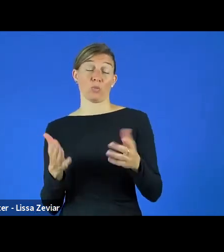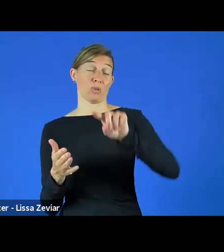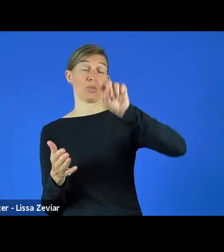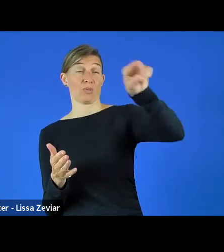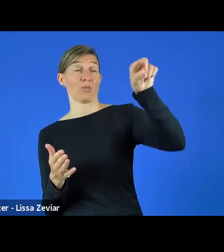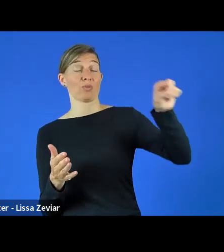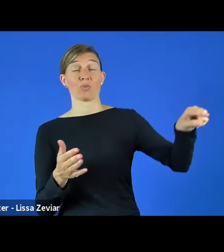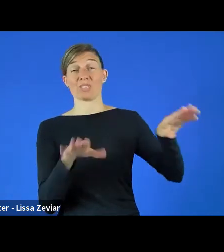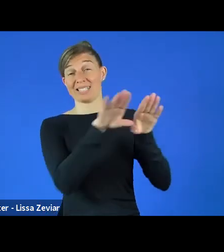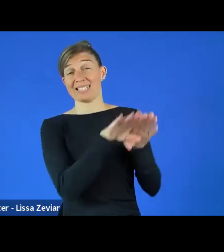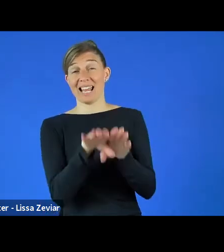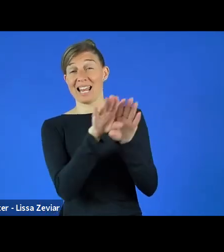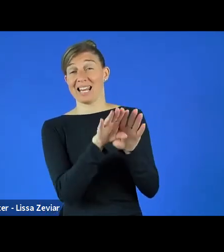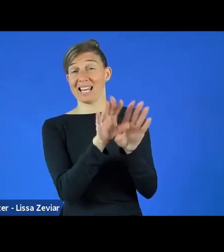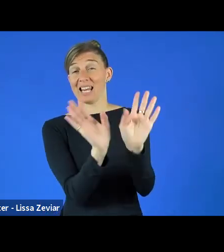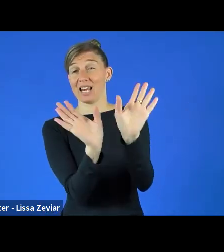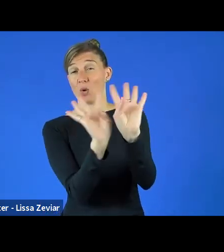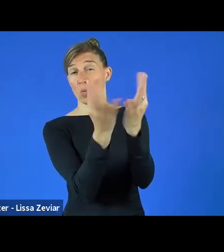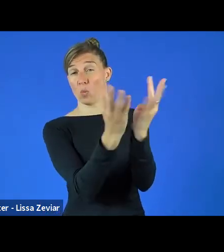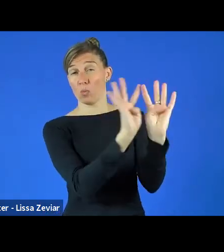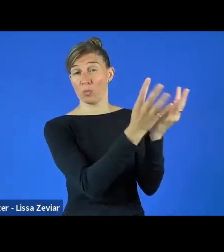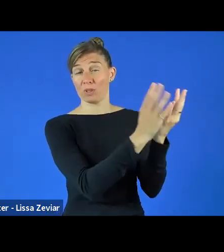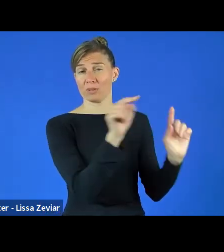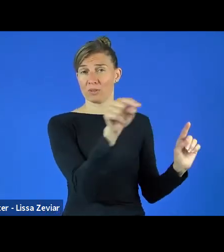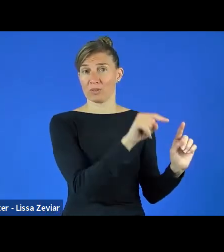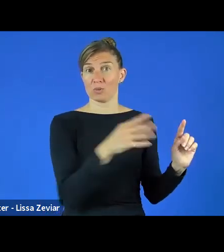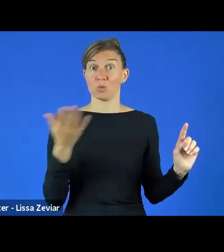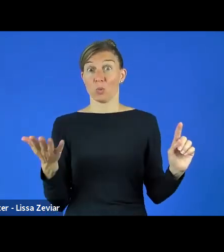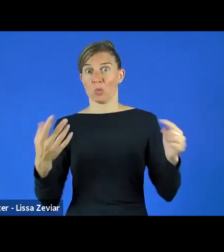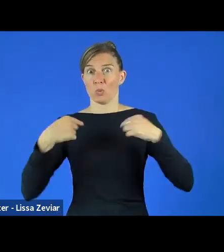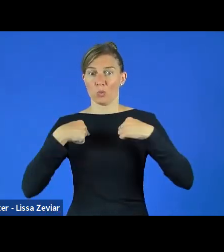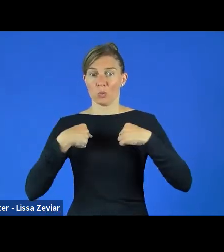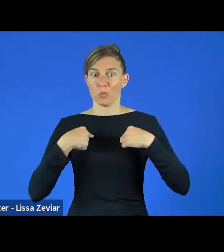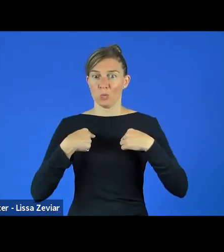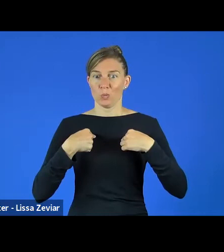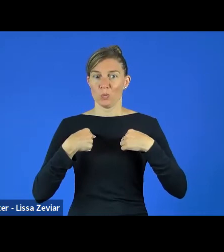We try to be somewhere to go for the committees involved in the work